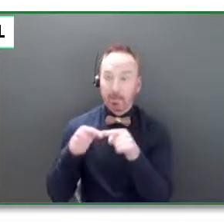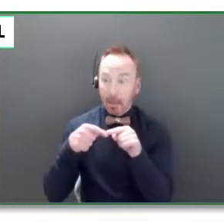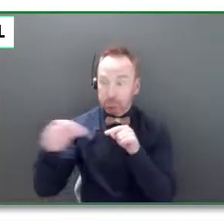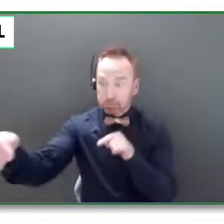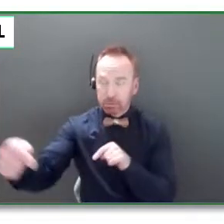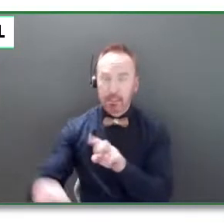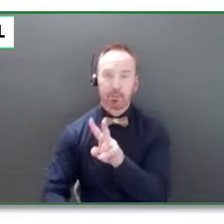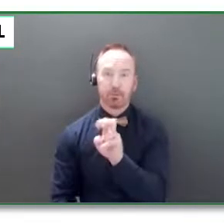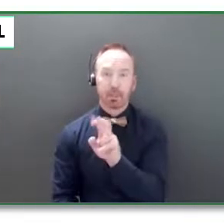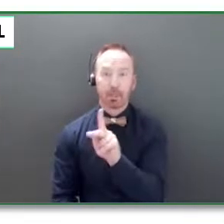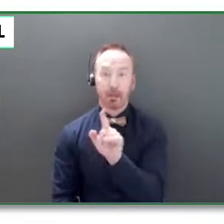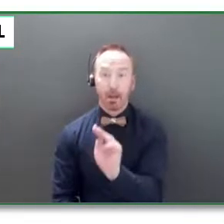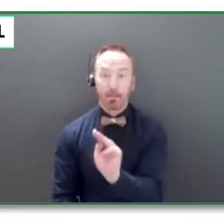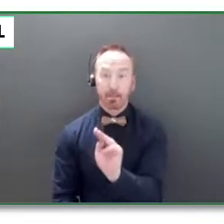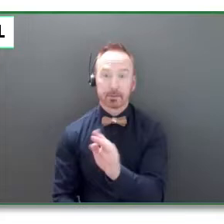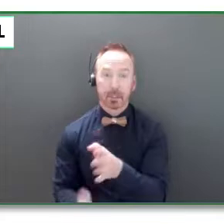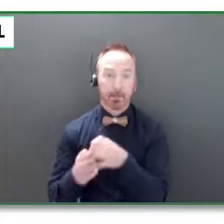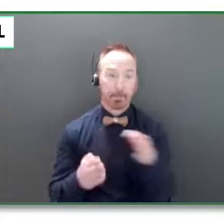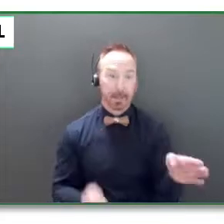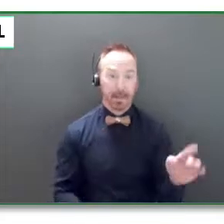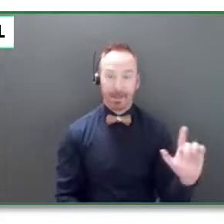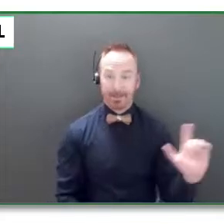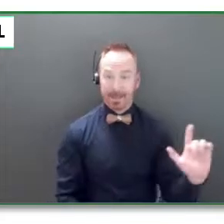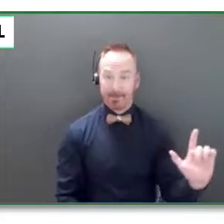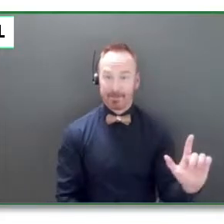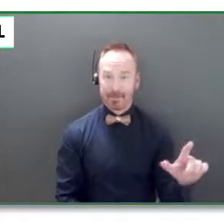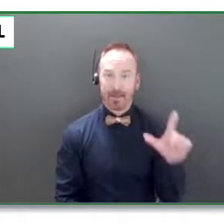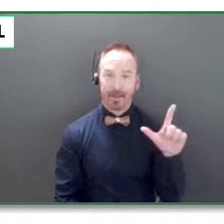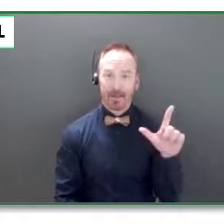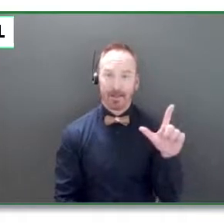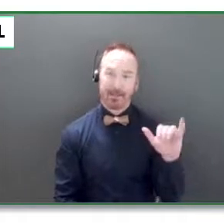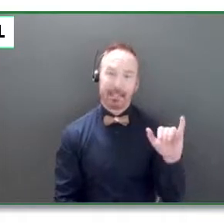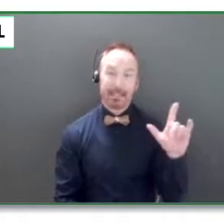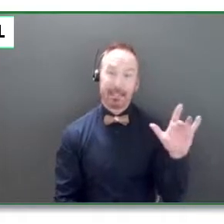On the left is Lily. Lily is a three-year-old little ripper on